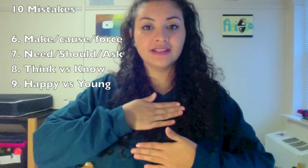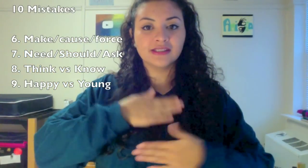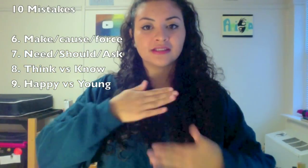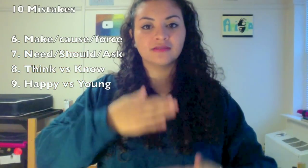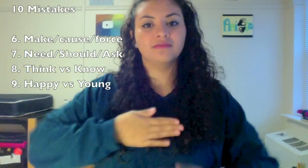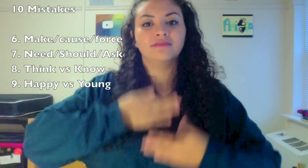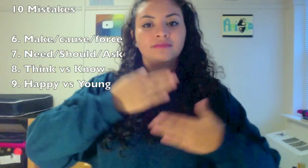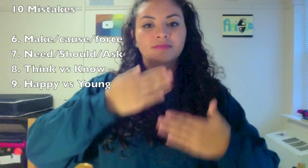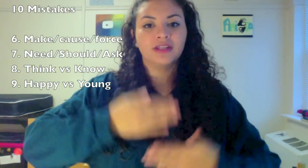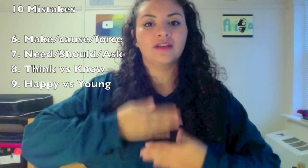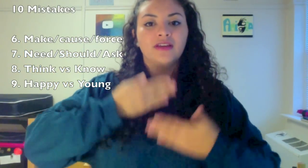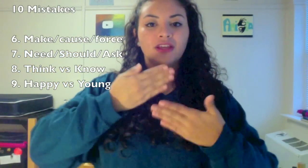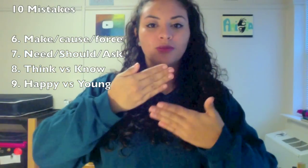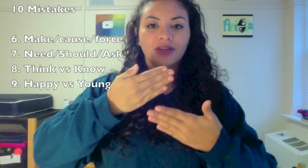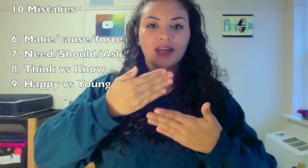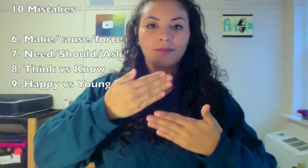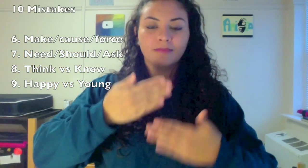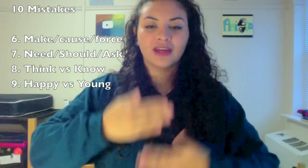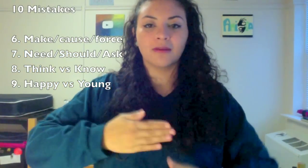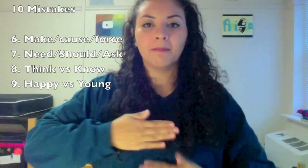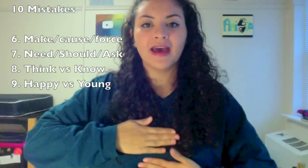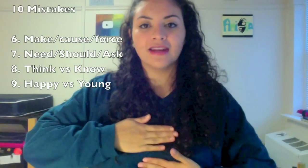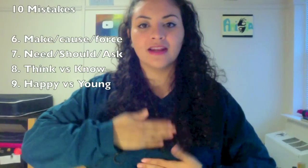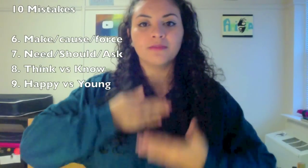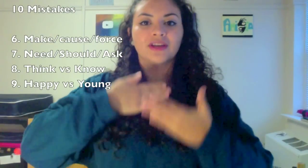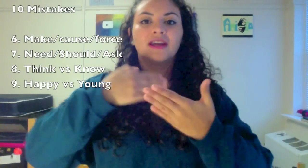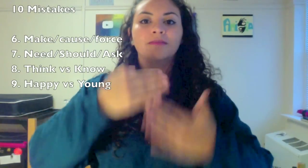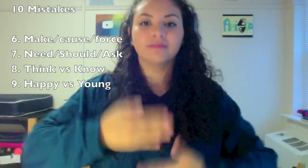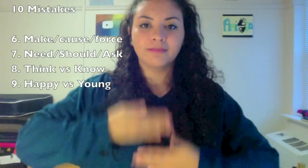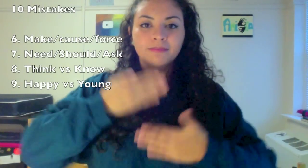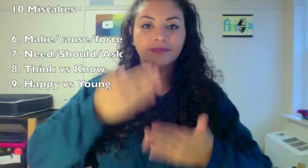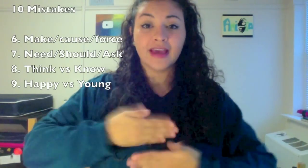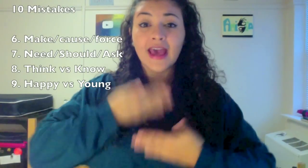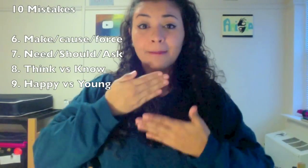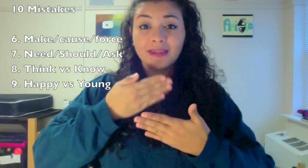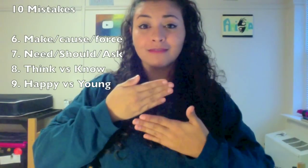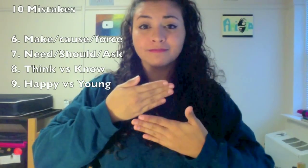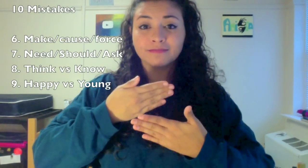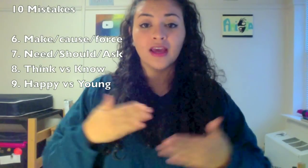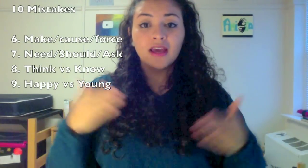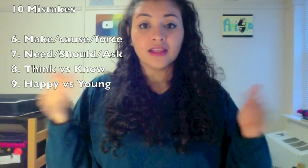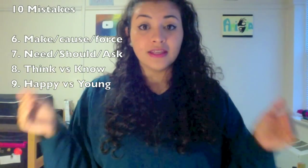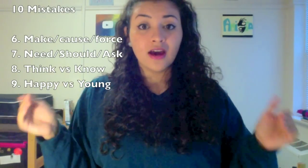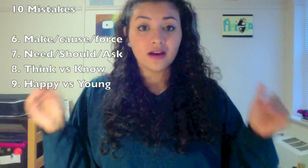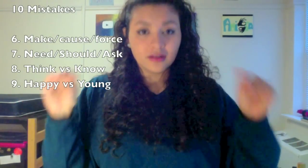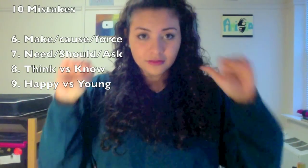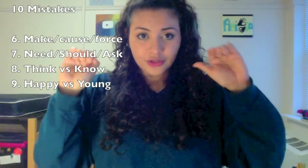chest and you bring it up. You kind of pat it and bring it up. Happy. Young, you curve